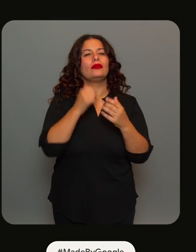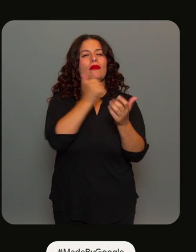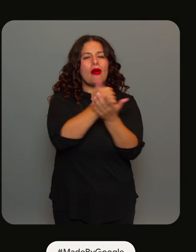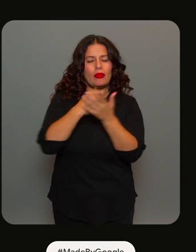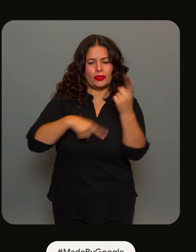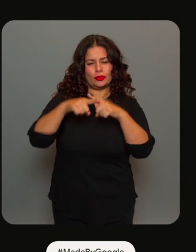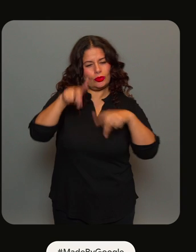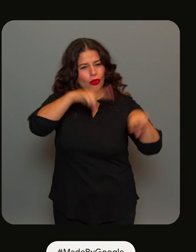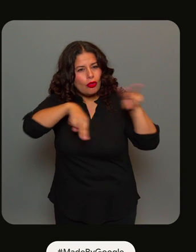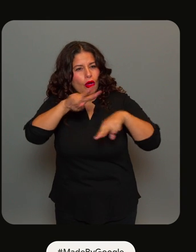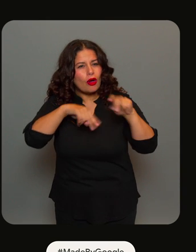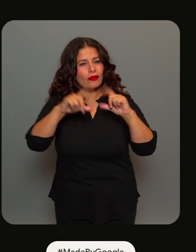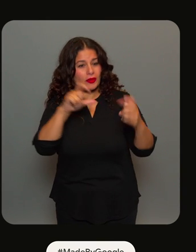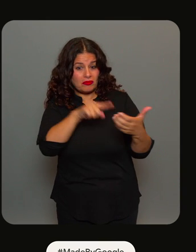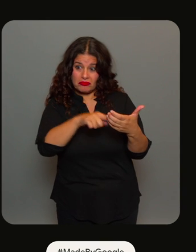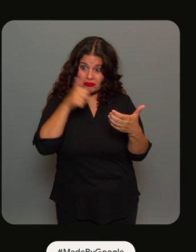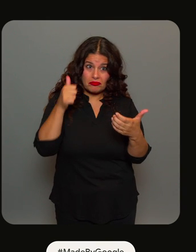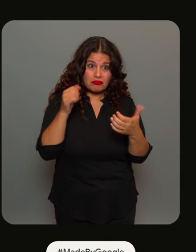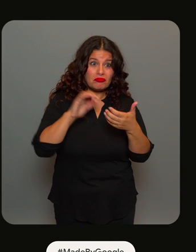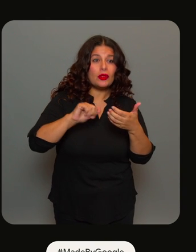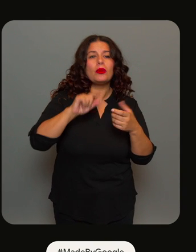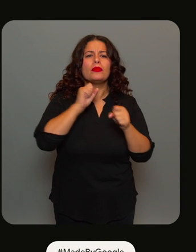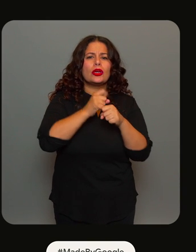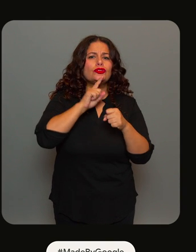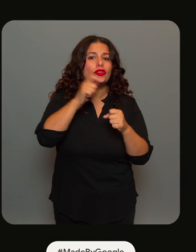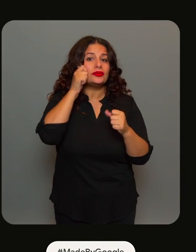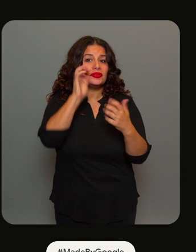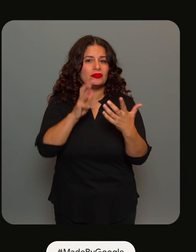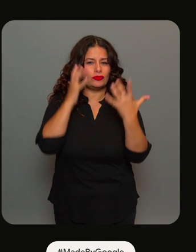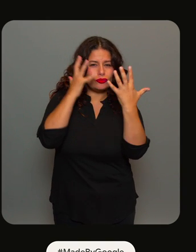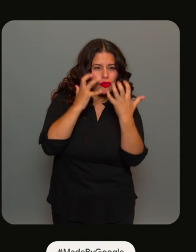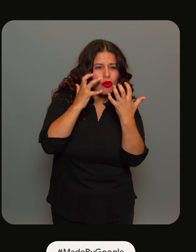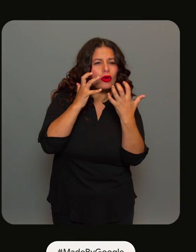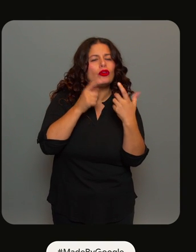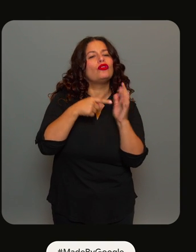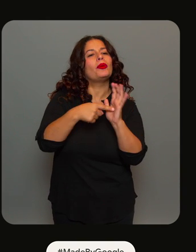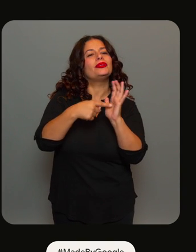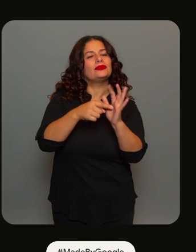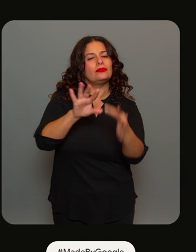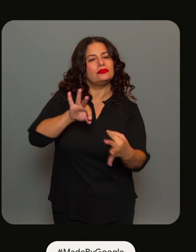make sure skin tones are represented beautifully and accurately.